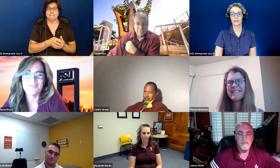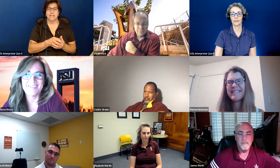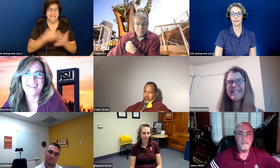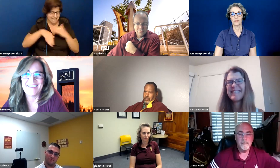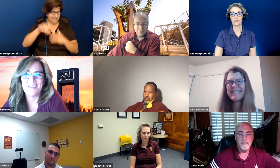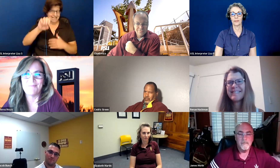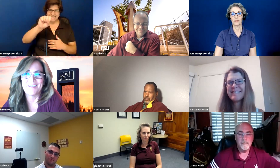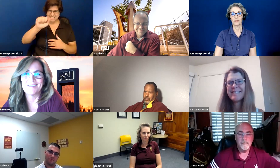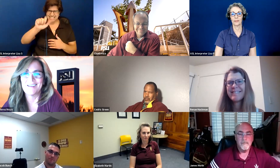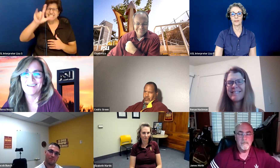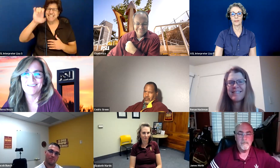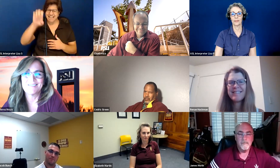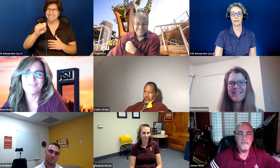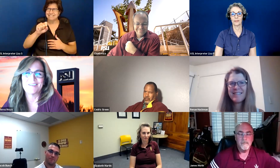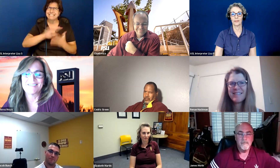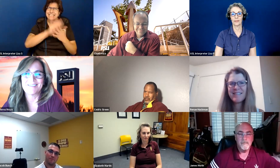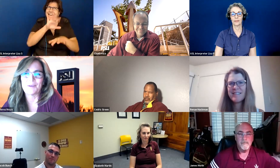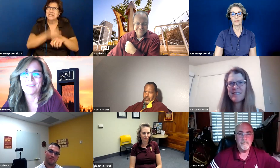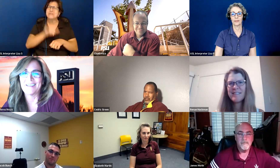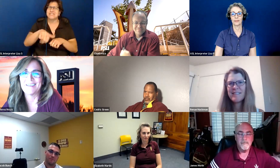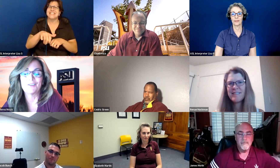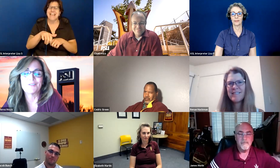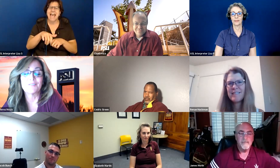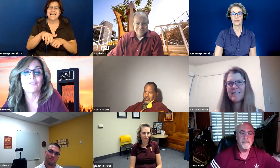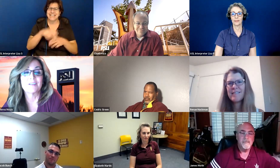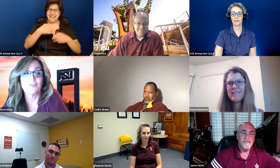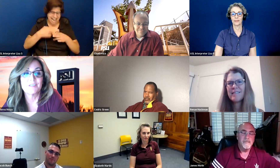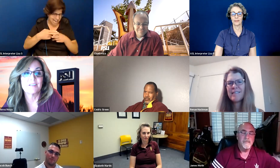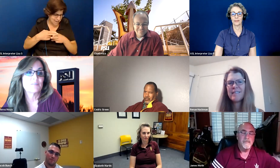And then you stood that name within Student Accessibility and Inclusive Learning Services.